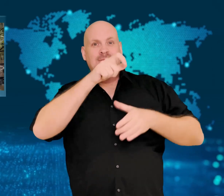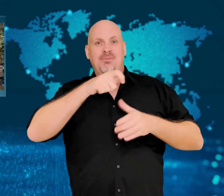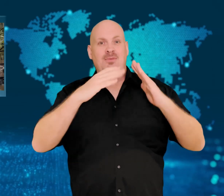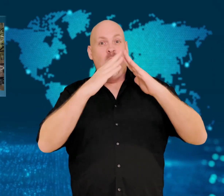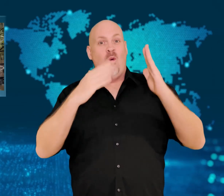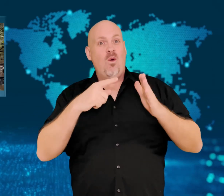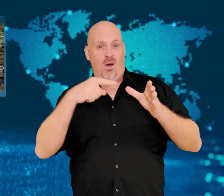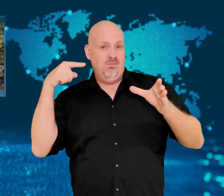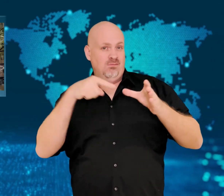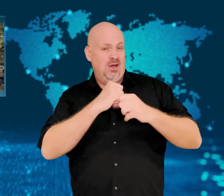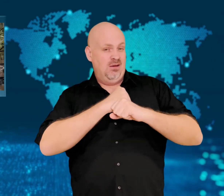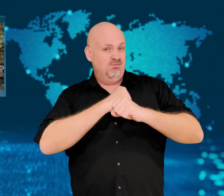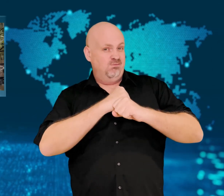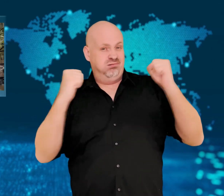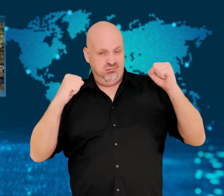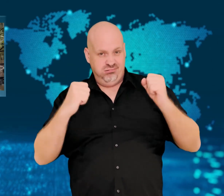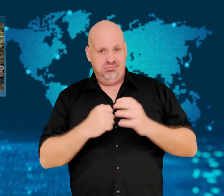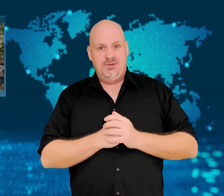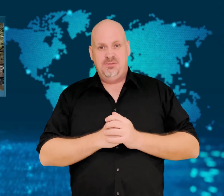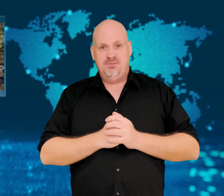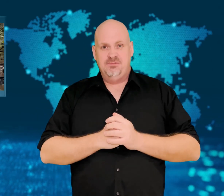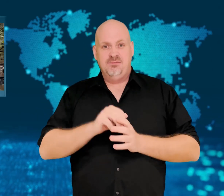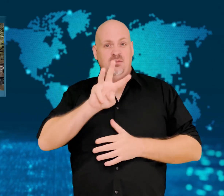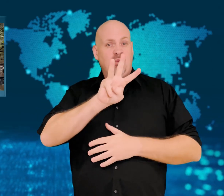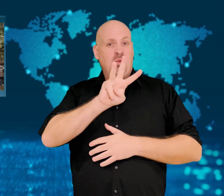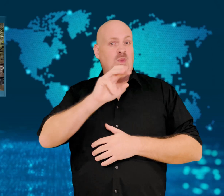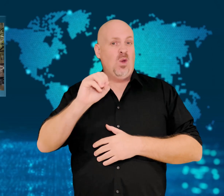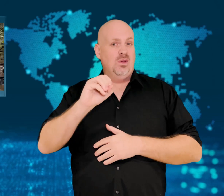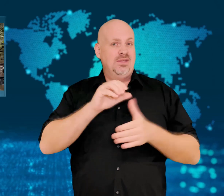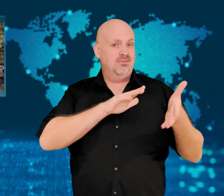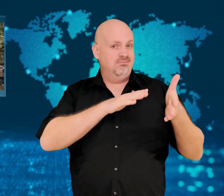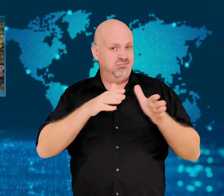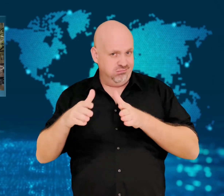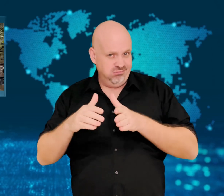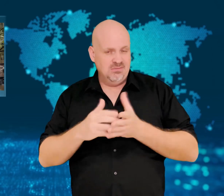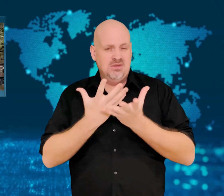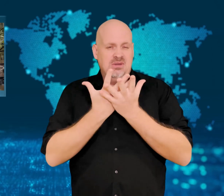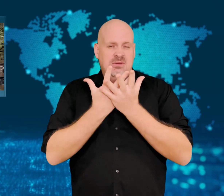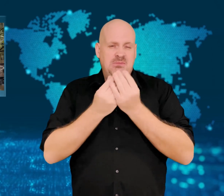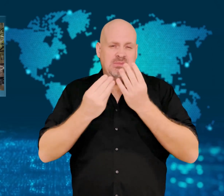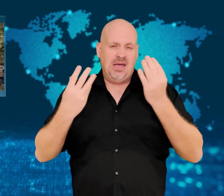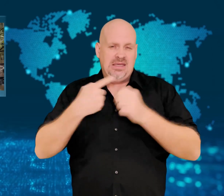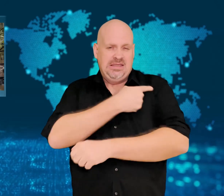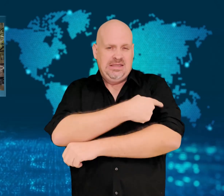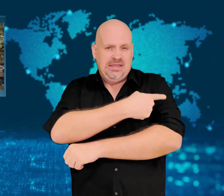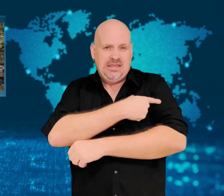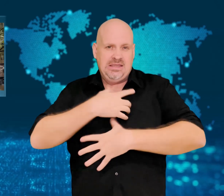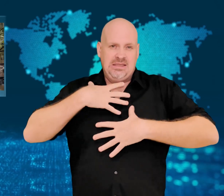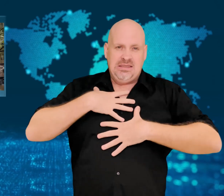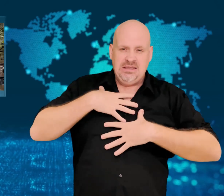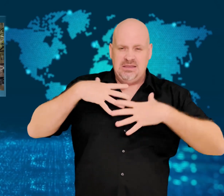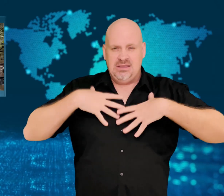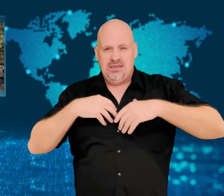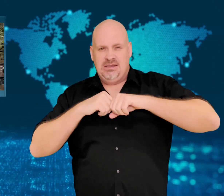In one attack, an apartment block was hit.